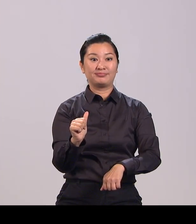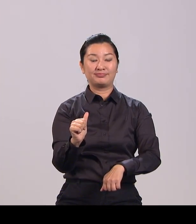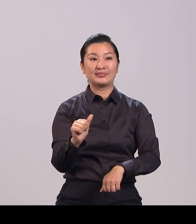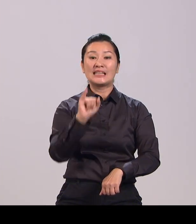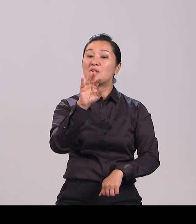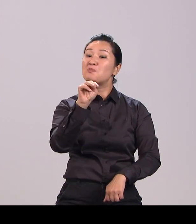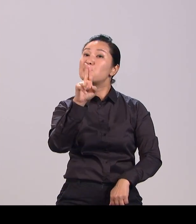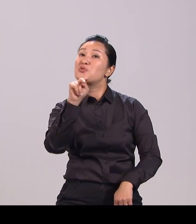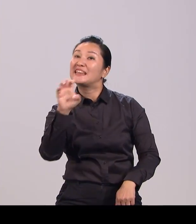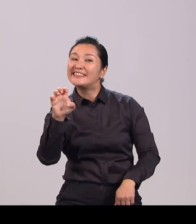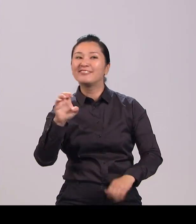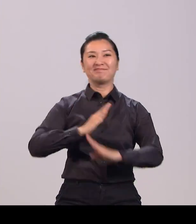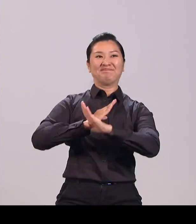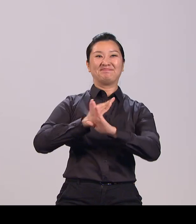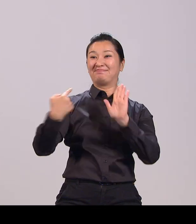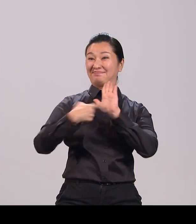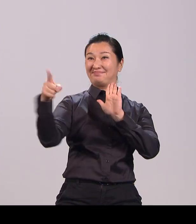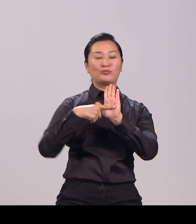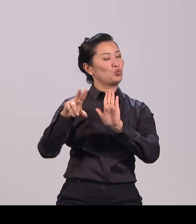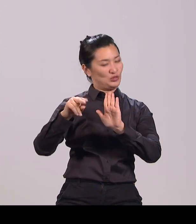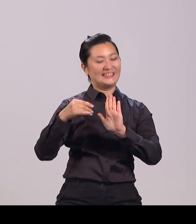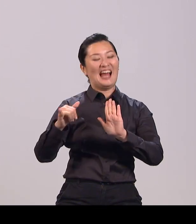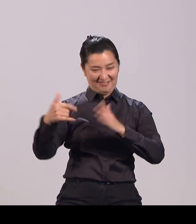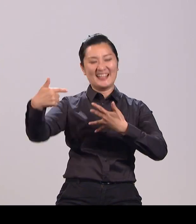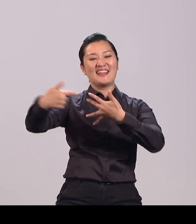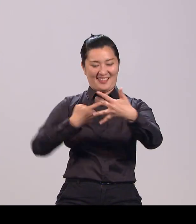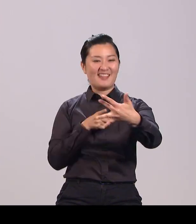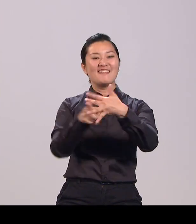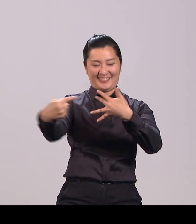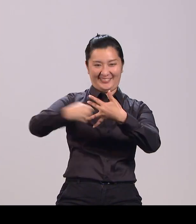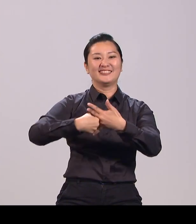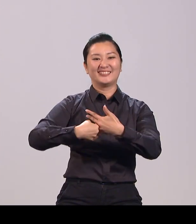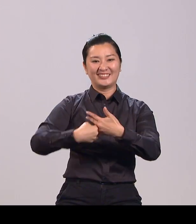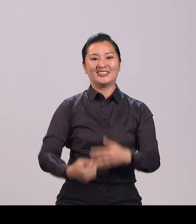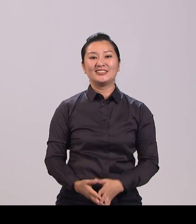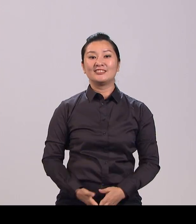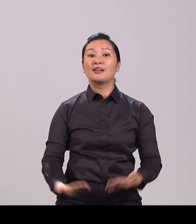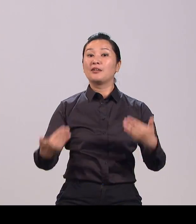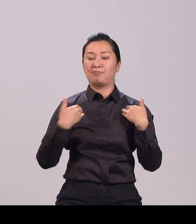We have arrested a dozen Singaporeans who have been radicalized over the last year or two.